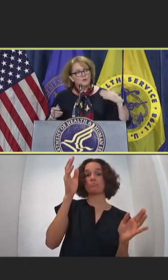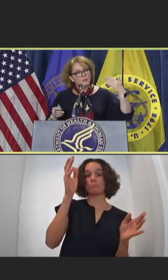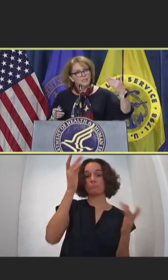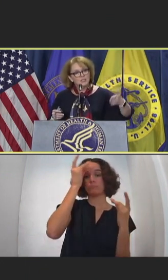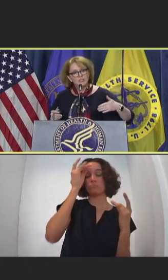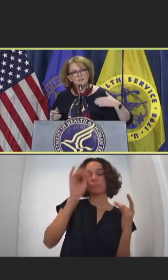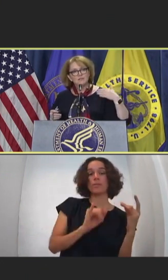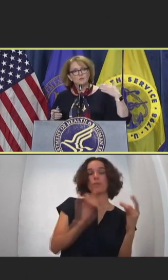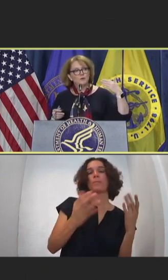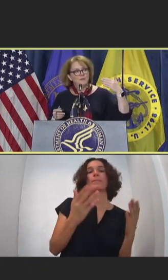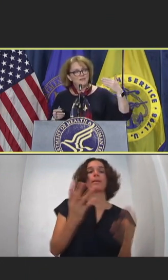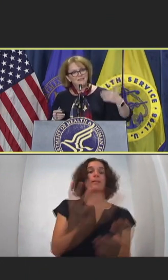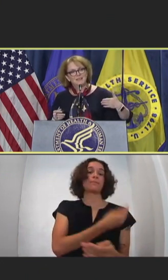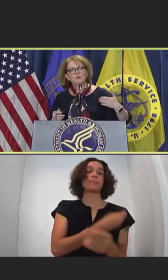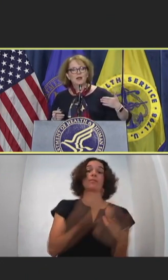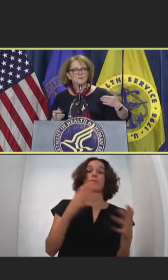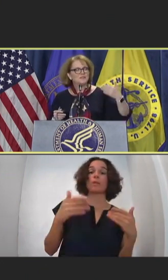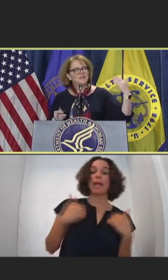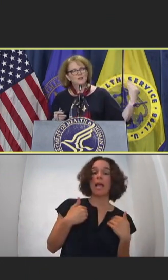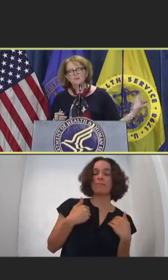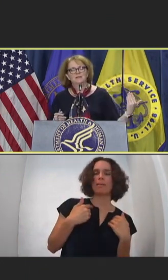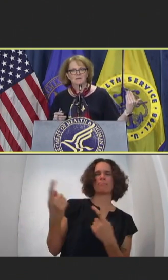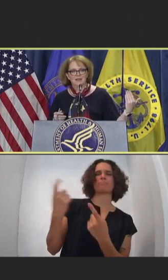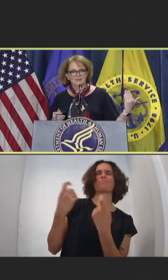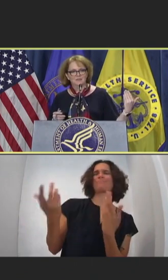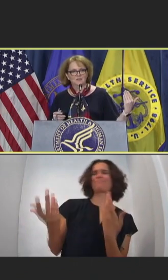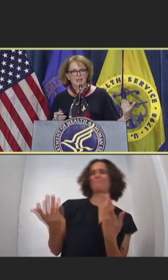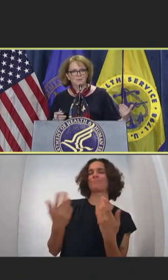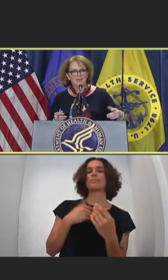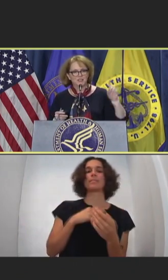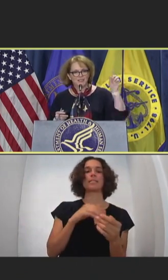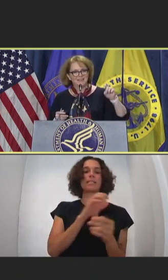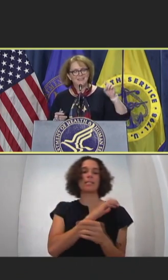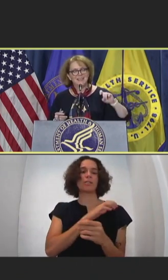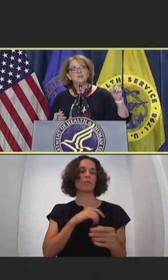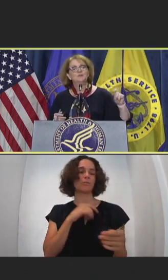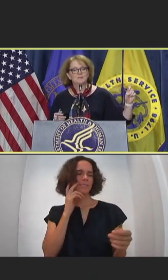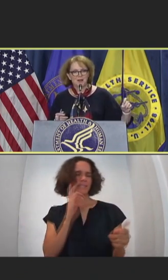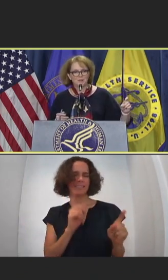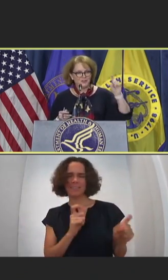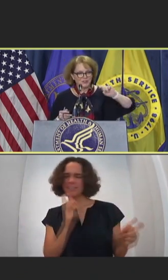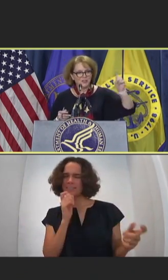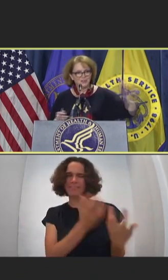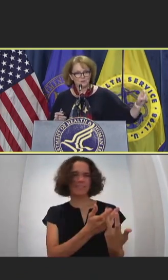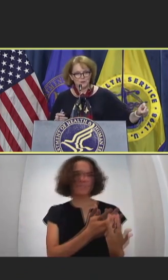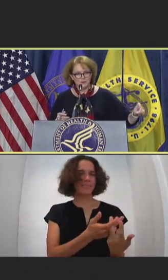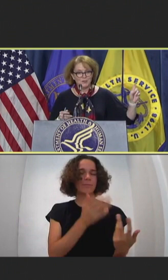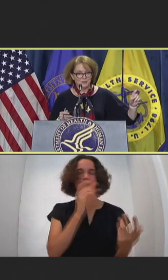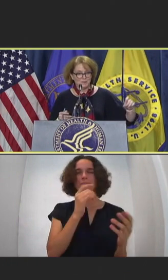clinicians would be seeing prompts that they knew didn't make sense for that patient. And then they tune them out. They just click through and tune them out.